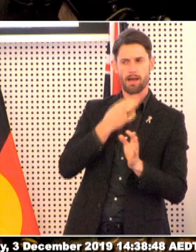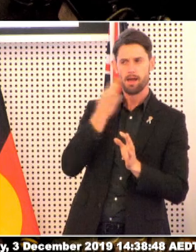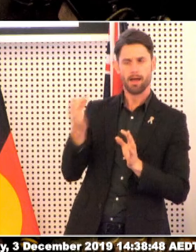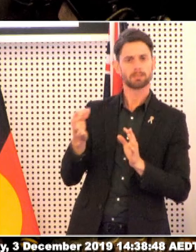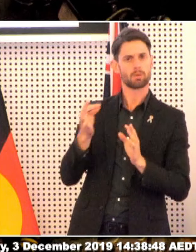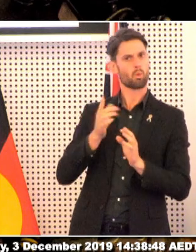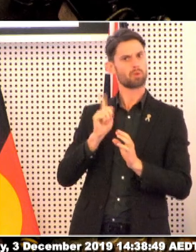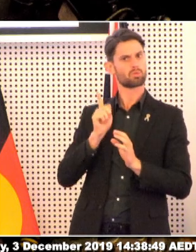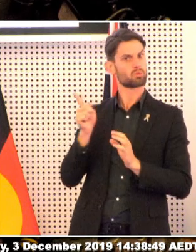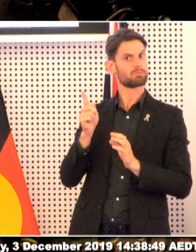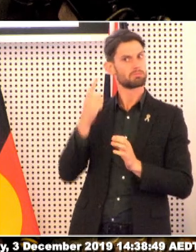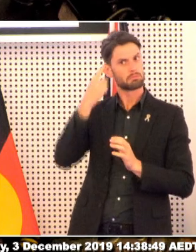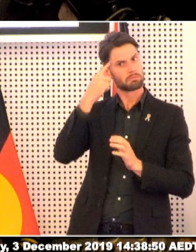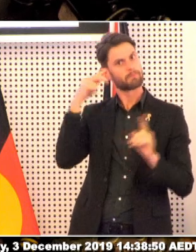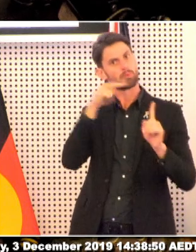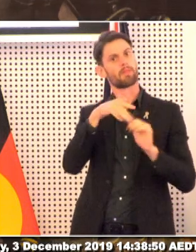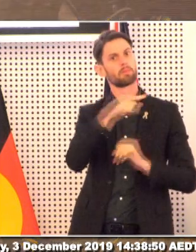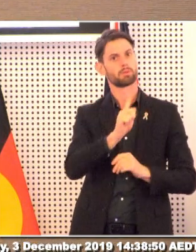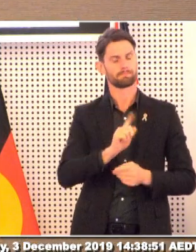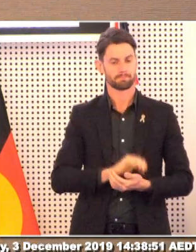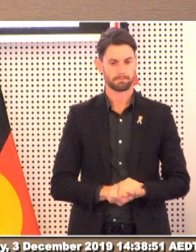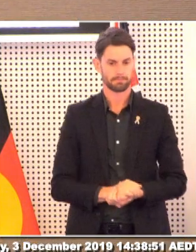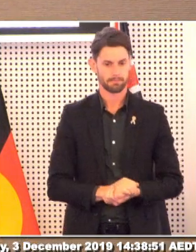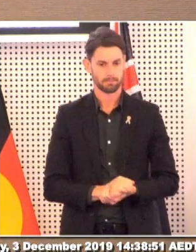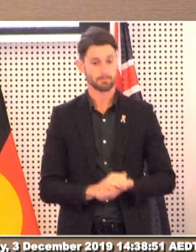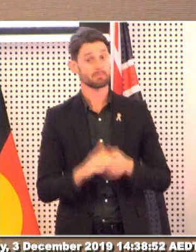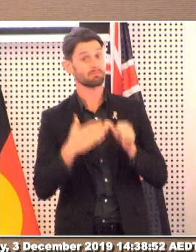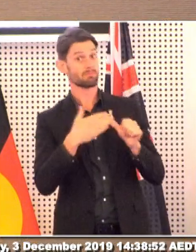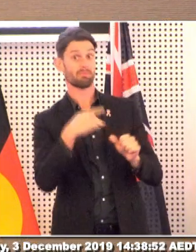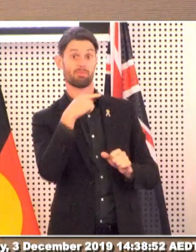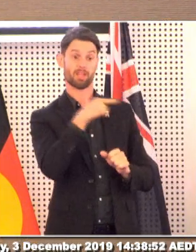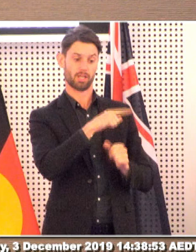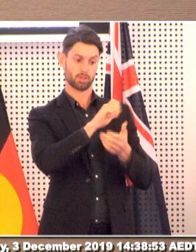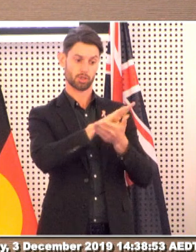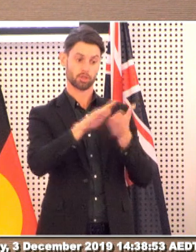Well, I think it’s been very important, very significant, and it is part